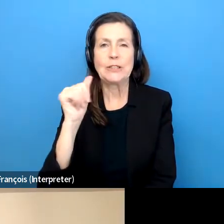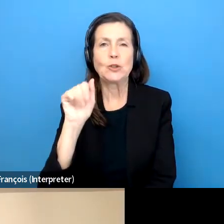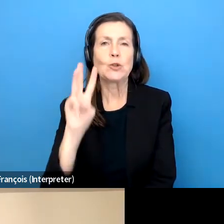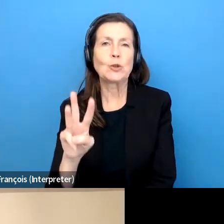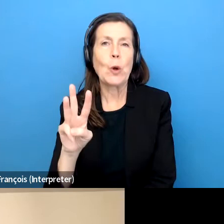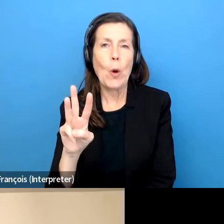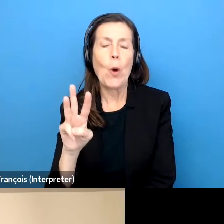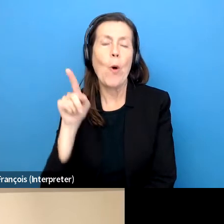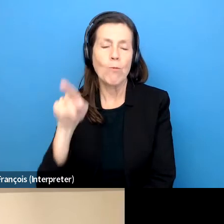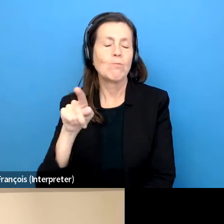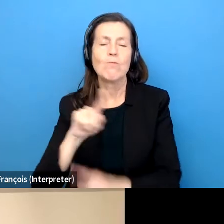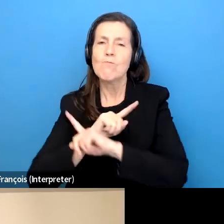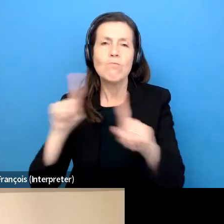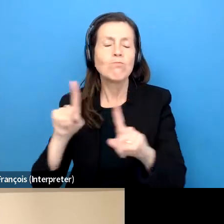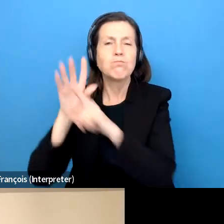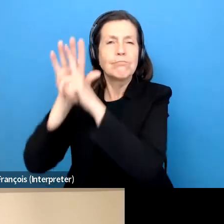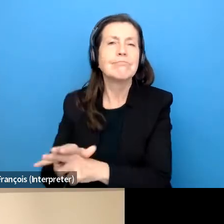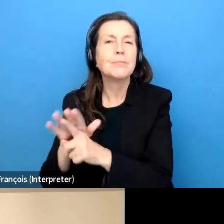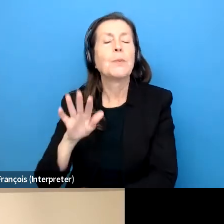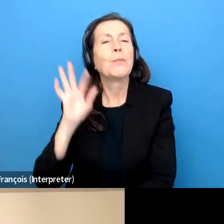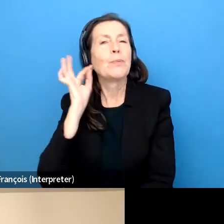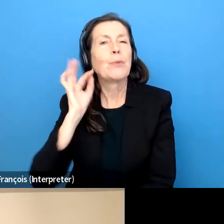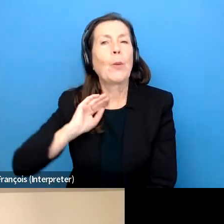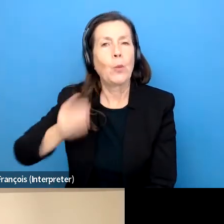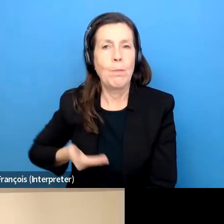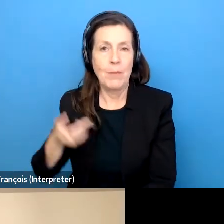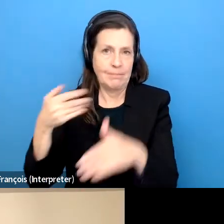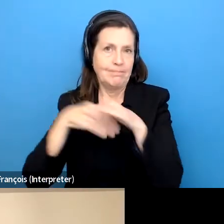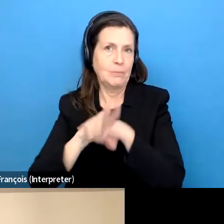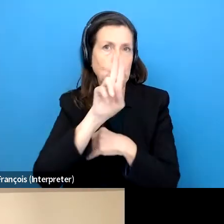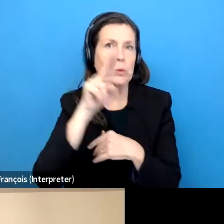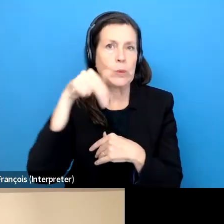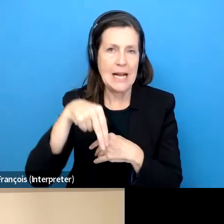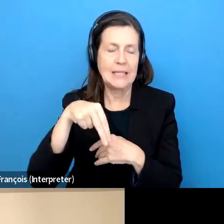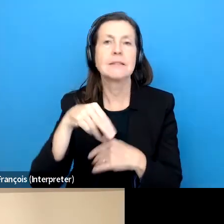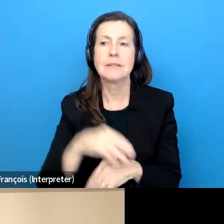It's an honour to have you with us, you have the floor.